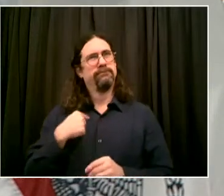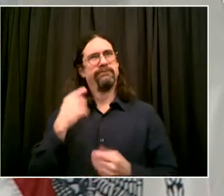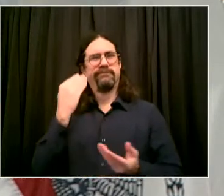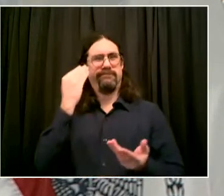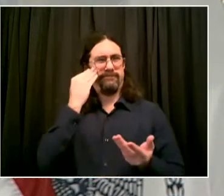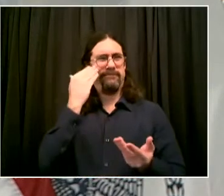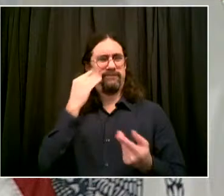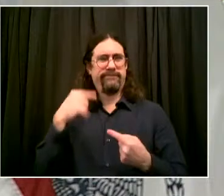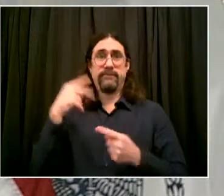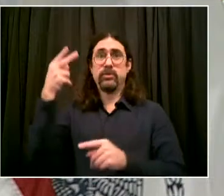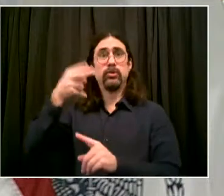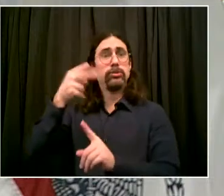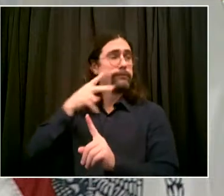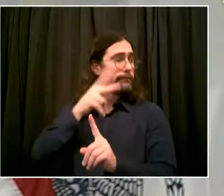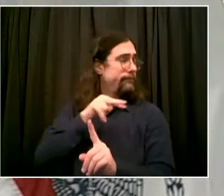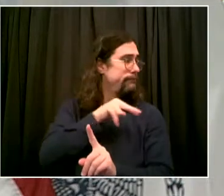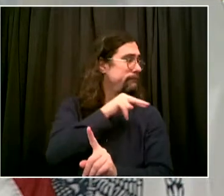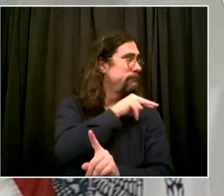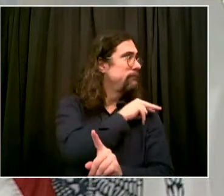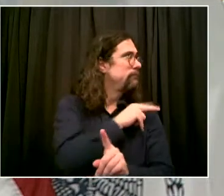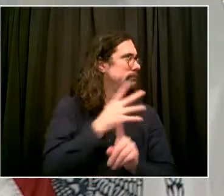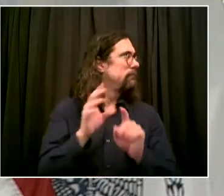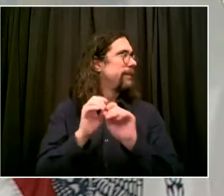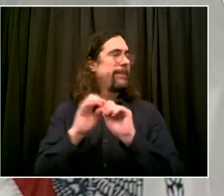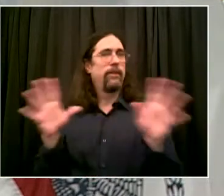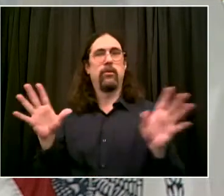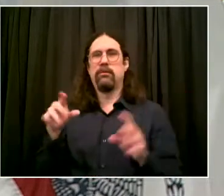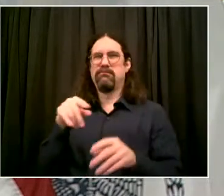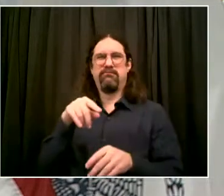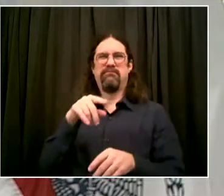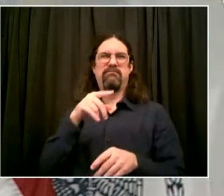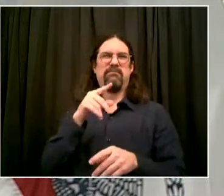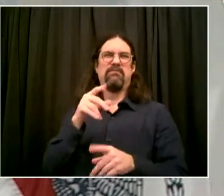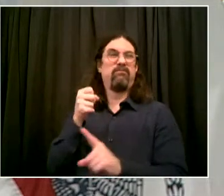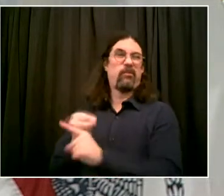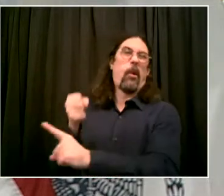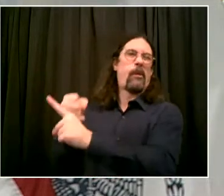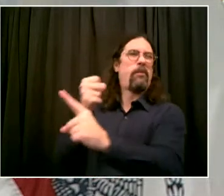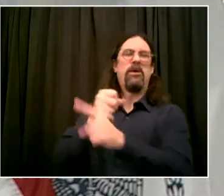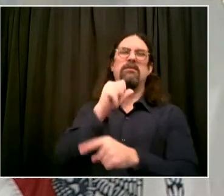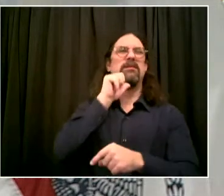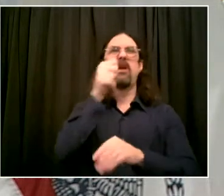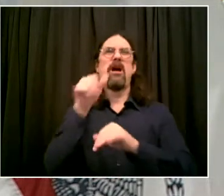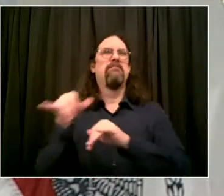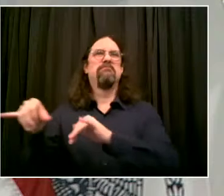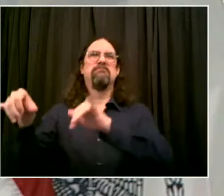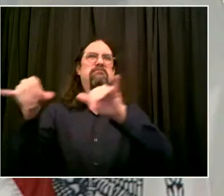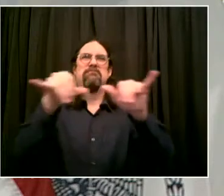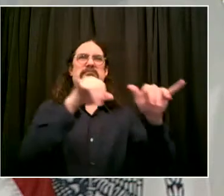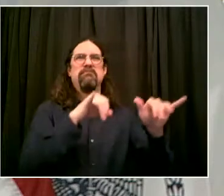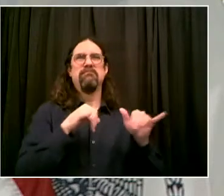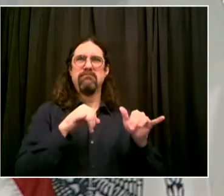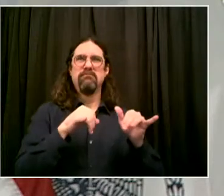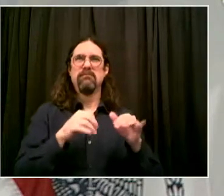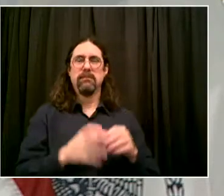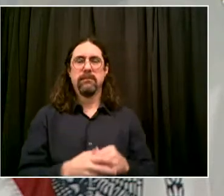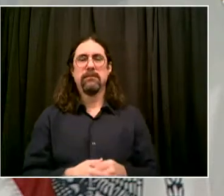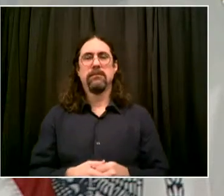ALREADY, BECAUSE THESE ARE ALSO COMMUNITIES WERE